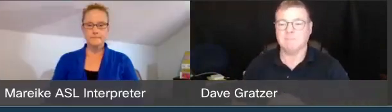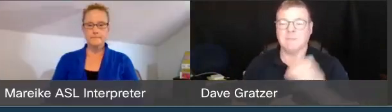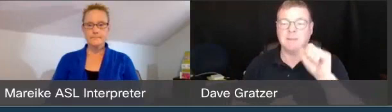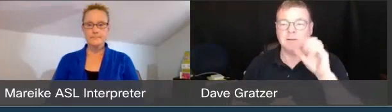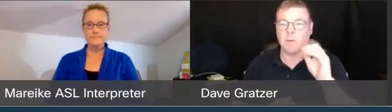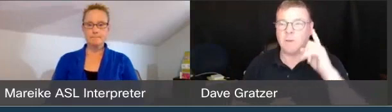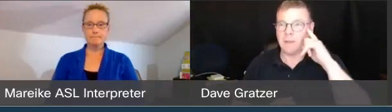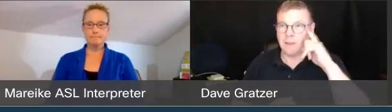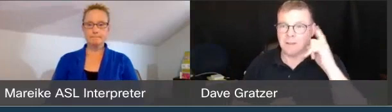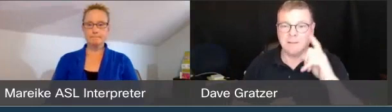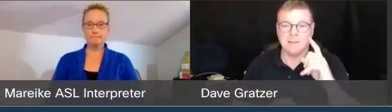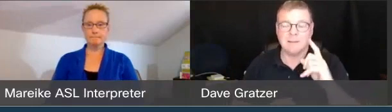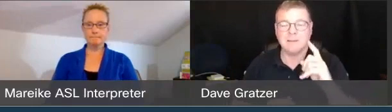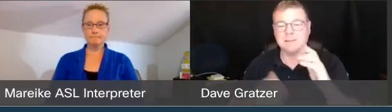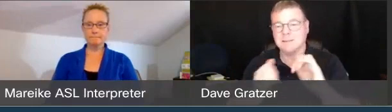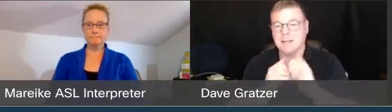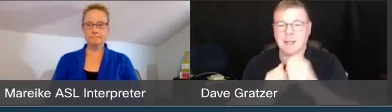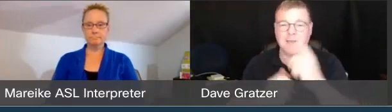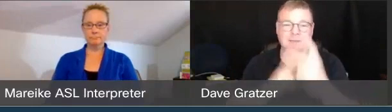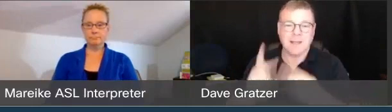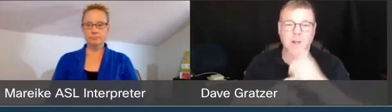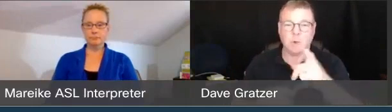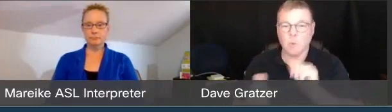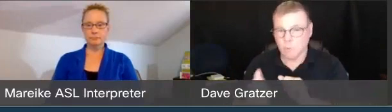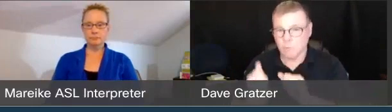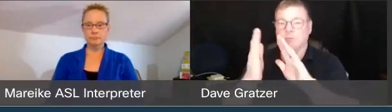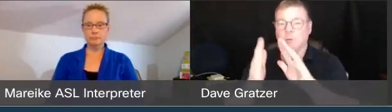I think it's sort of how you clinically approach that mandate with the client